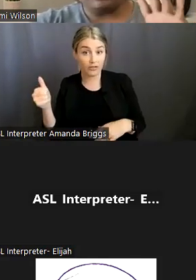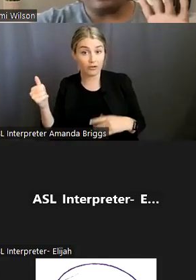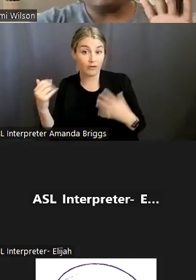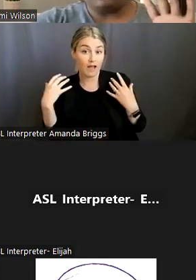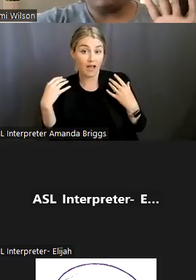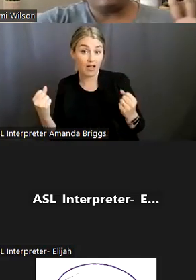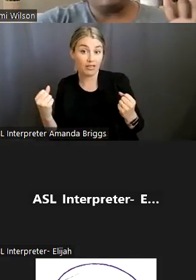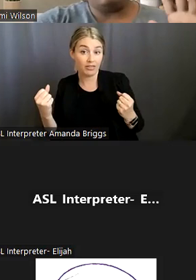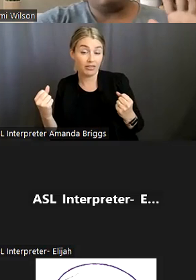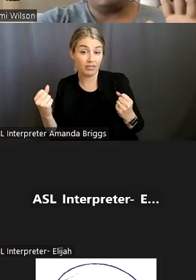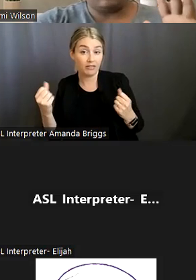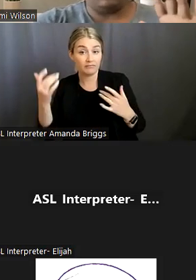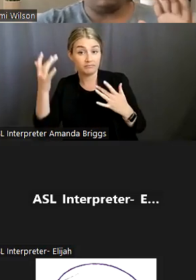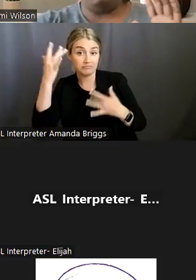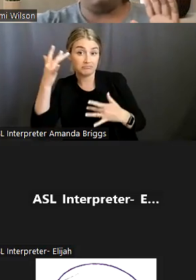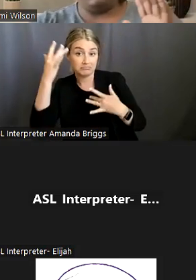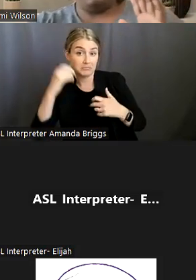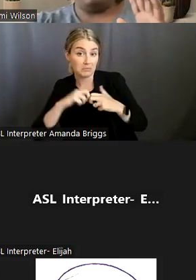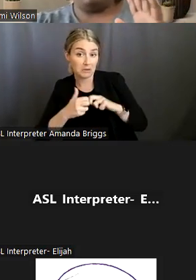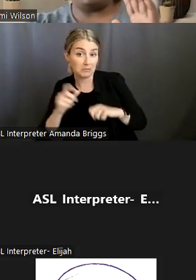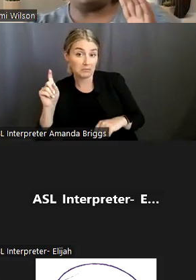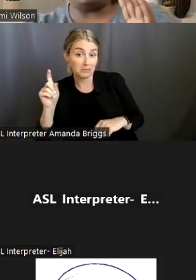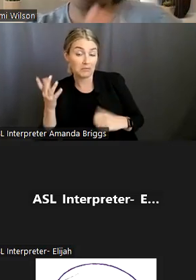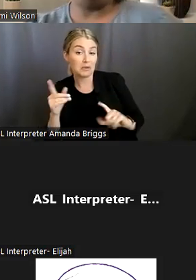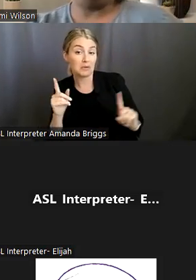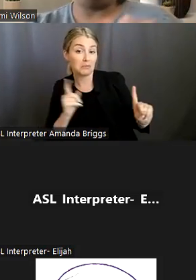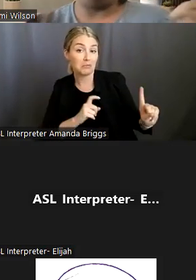We could ask her about that to see if there are any other risk